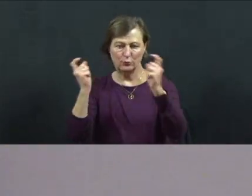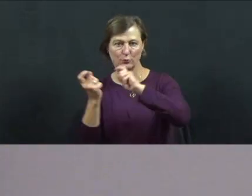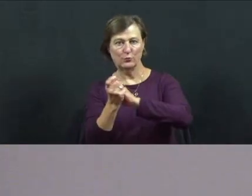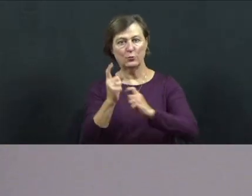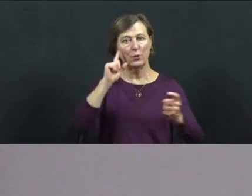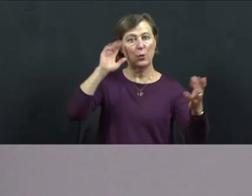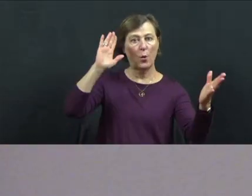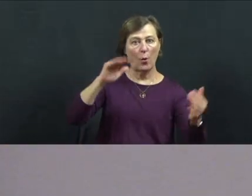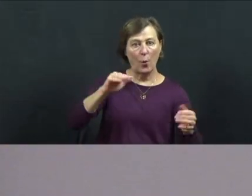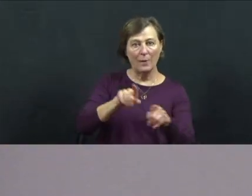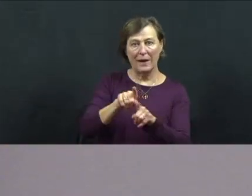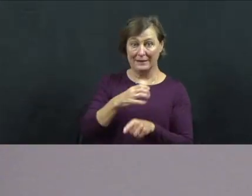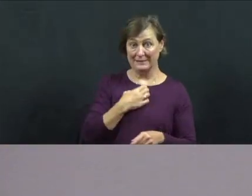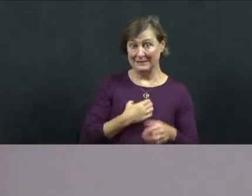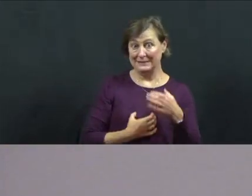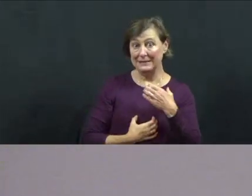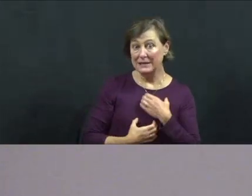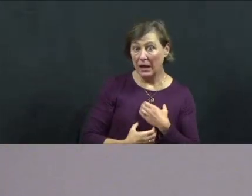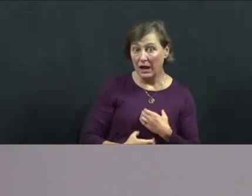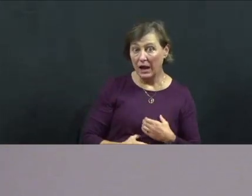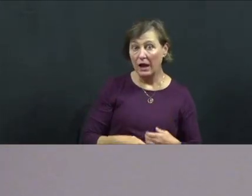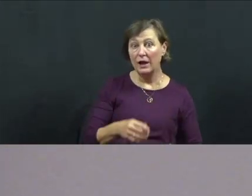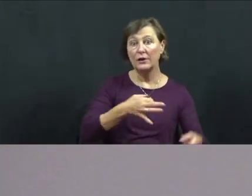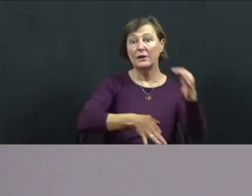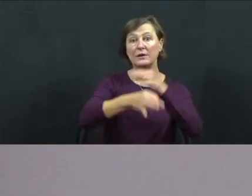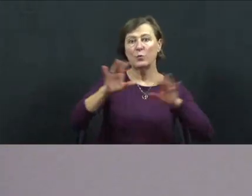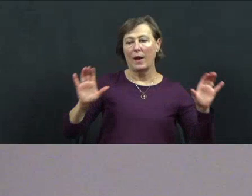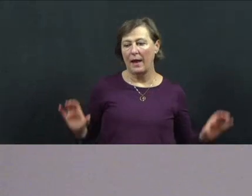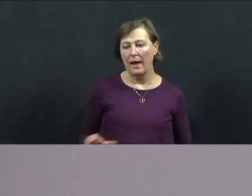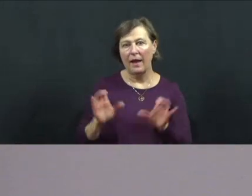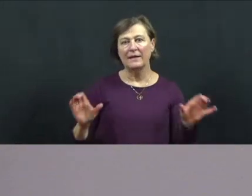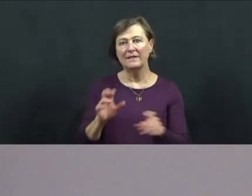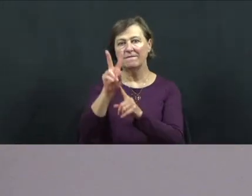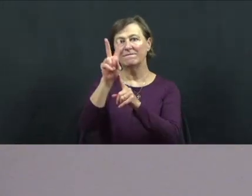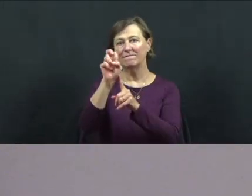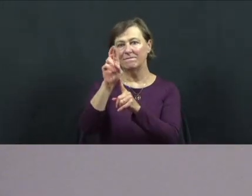desire into an active verb.